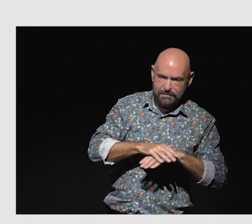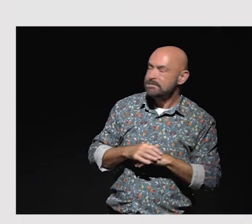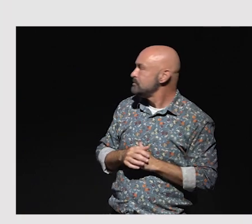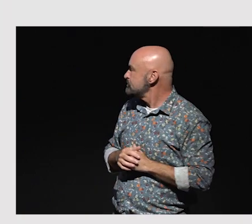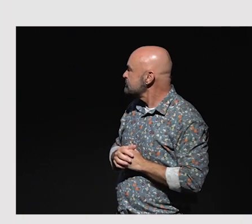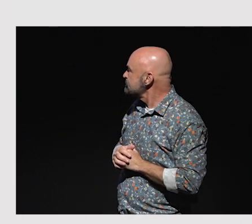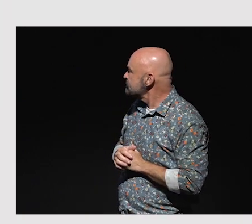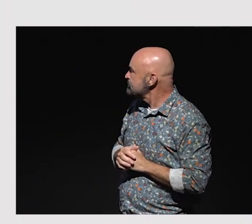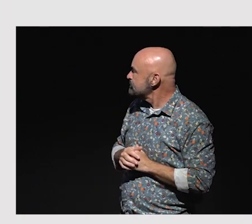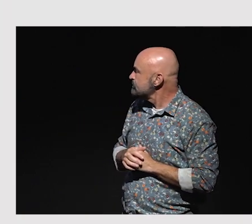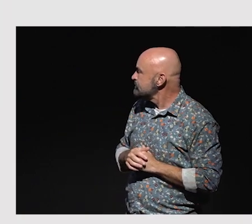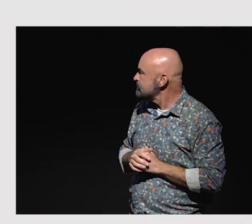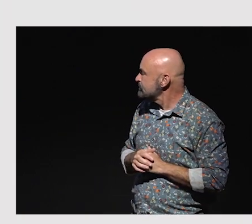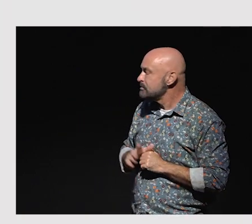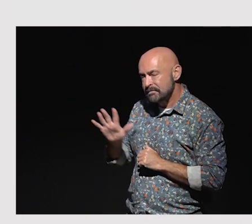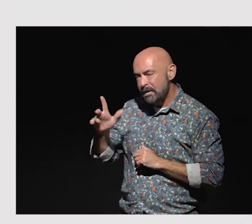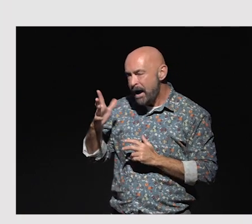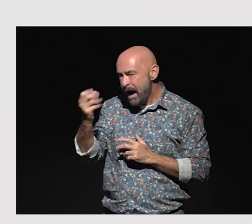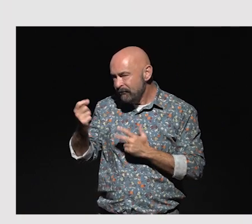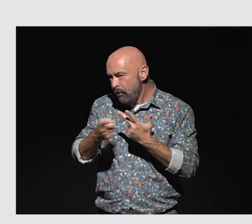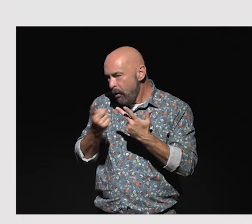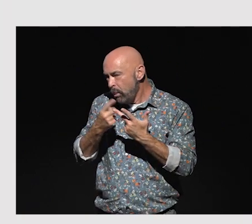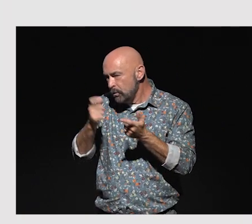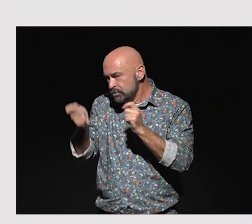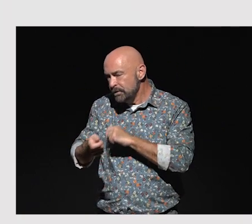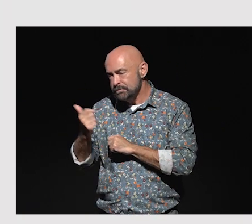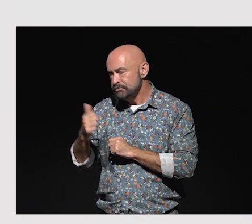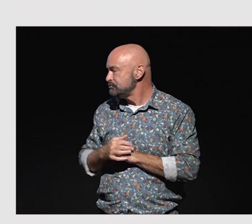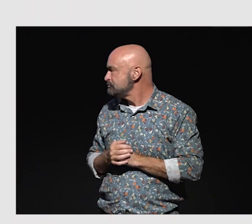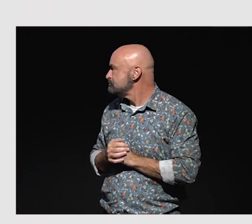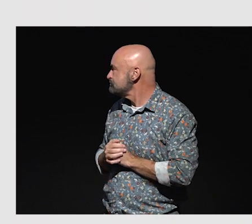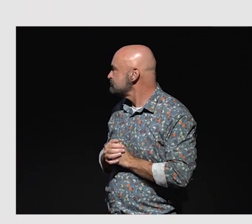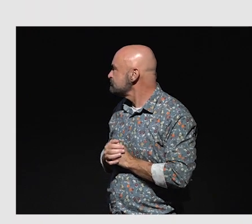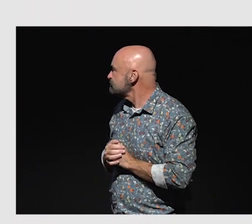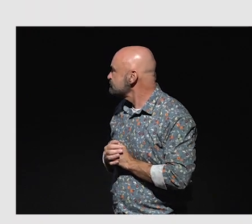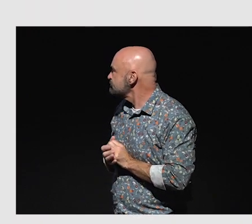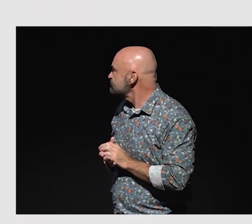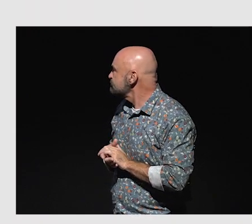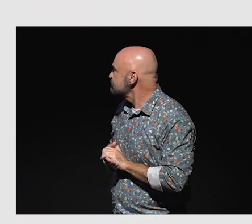And we'll come back to other changes that go on in the portrait at that time.